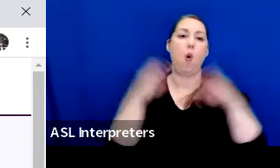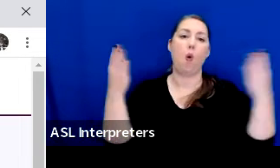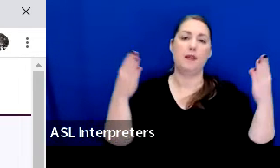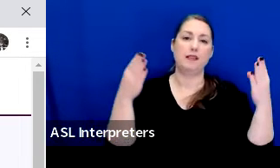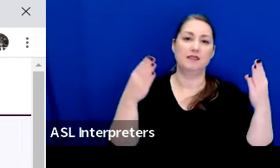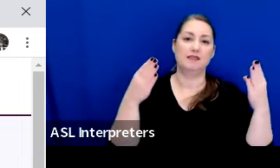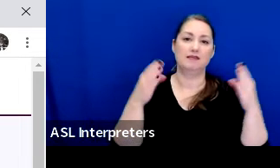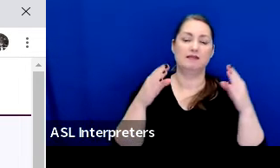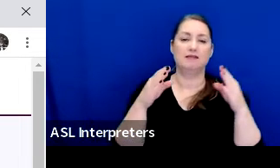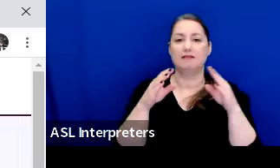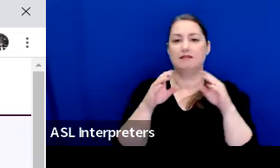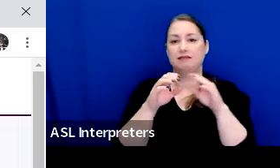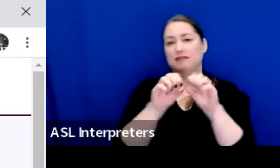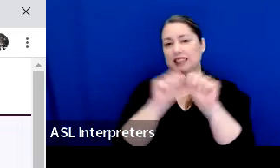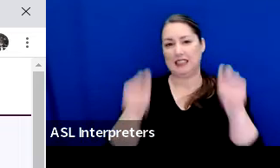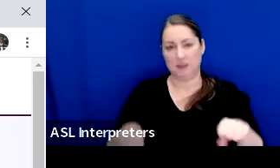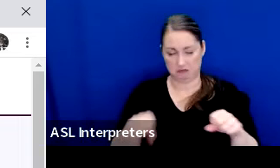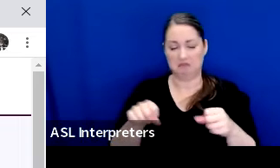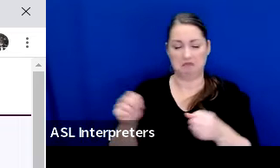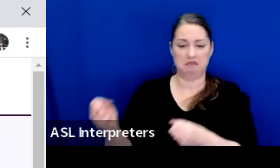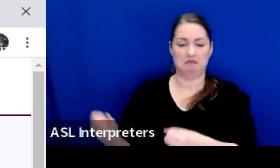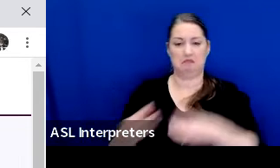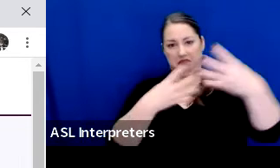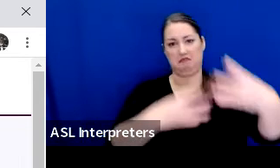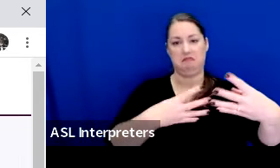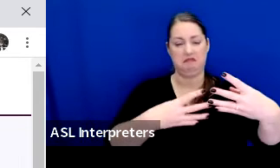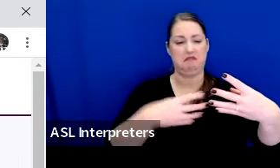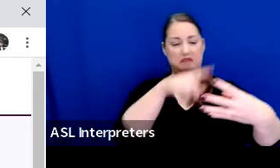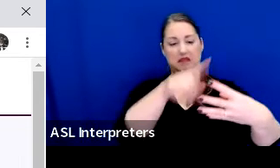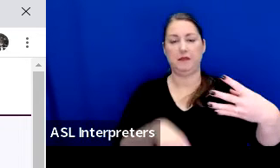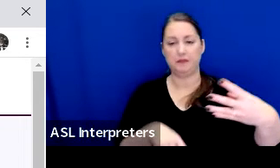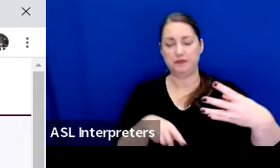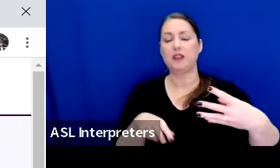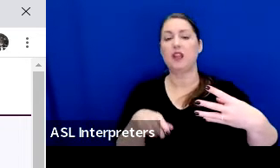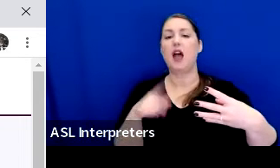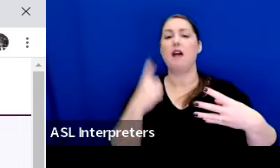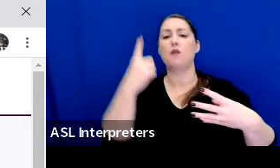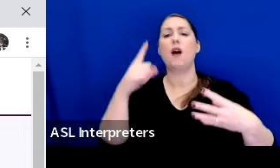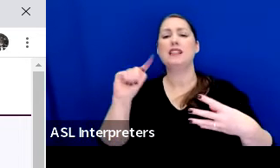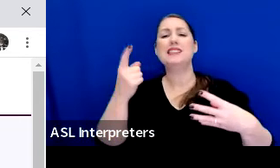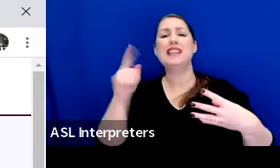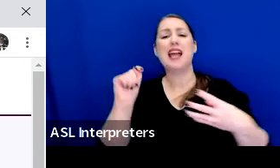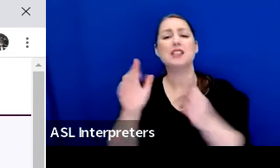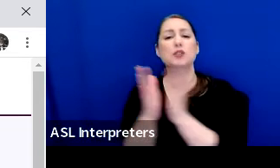We like we use that text because it is the most supported textbook there is for open educational resources.